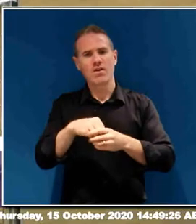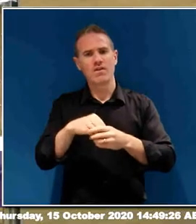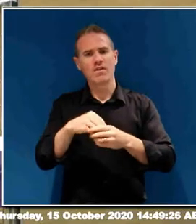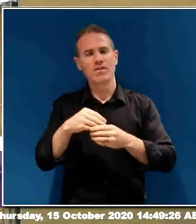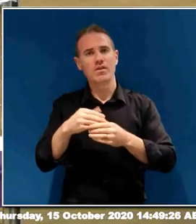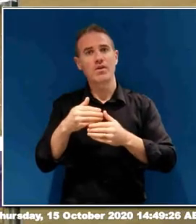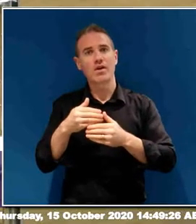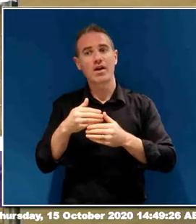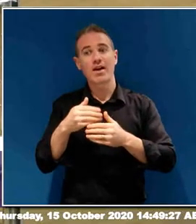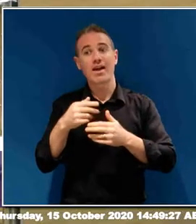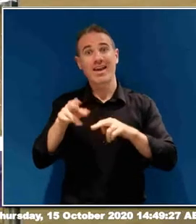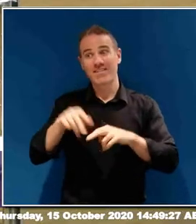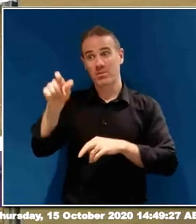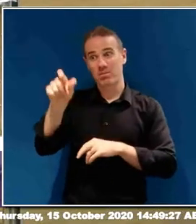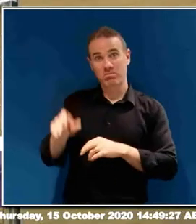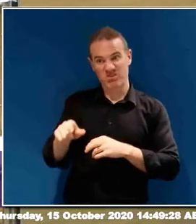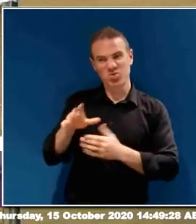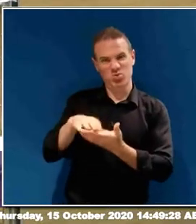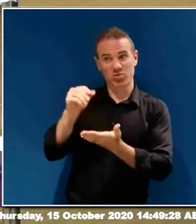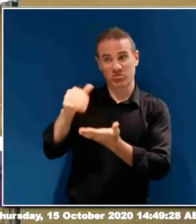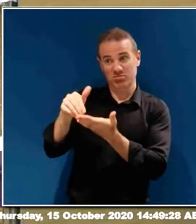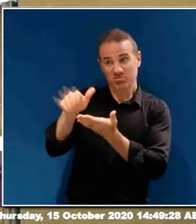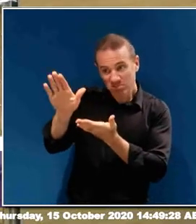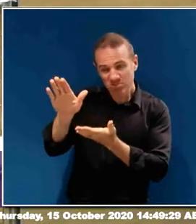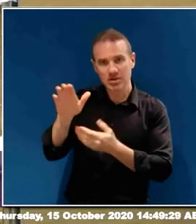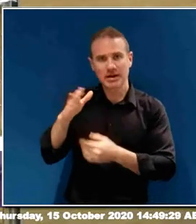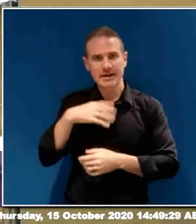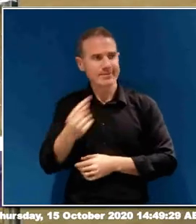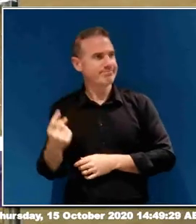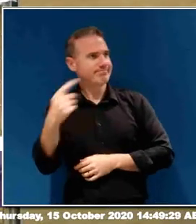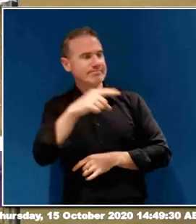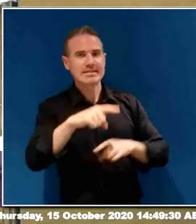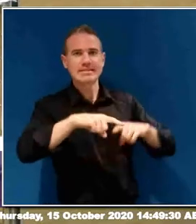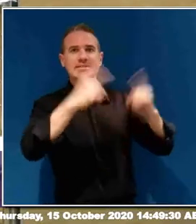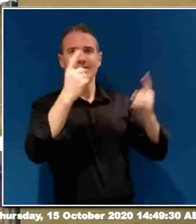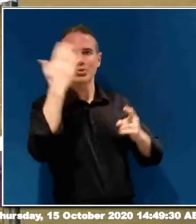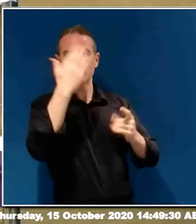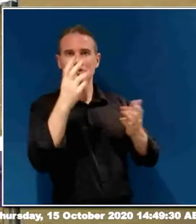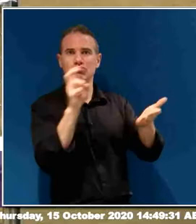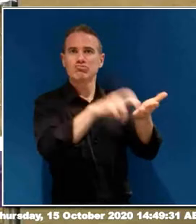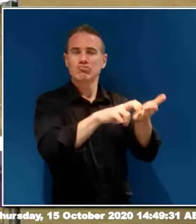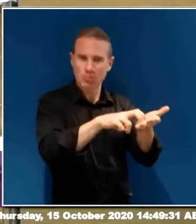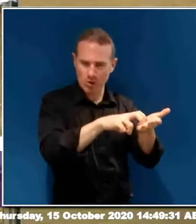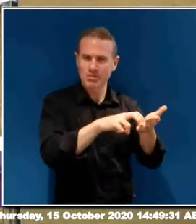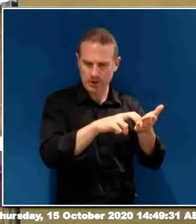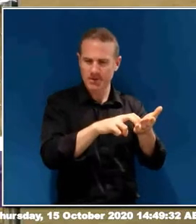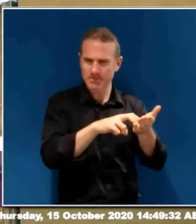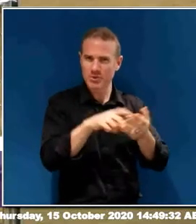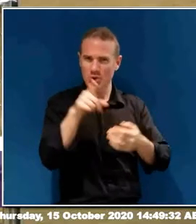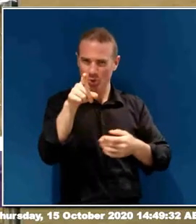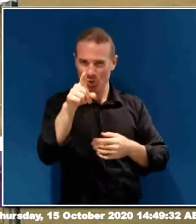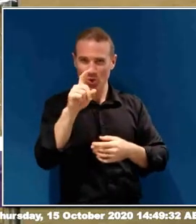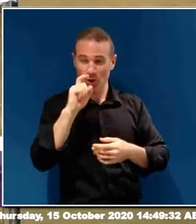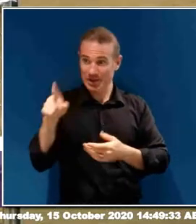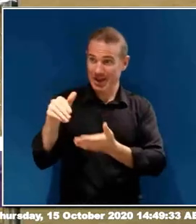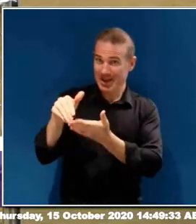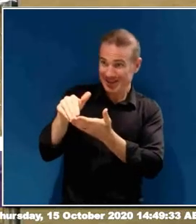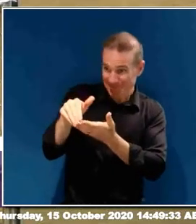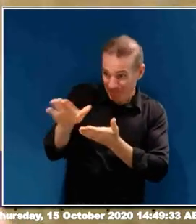So you would identify the next closest school after an exclusion and arrange an interview, is that correct? Yes.